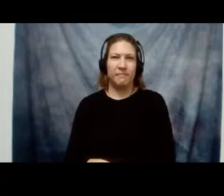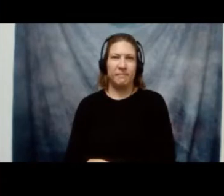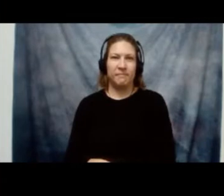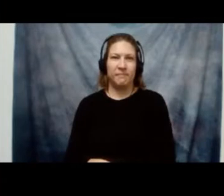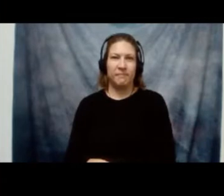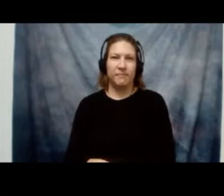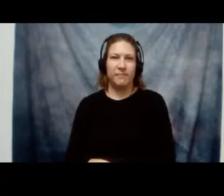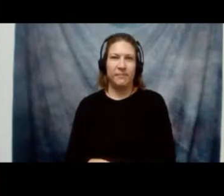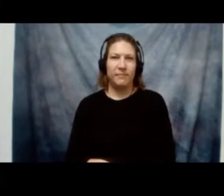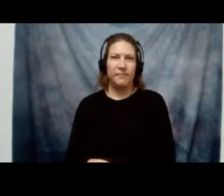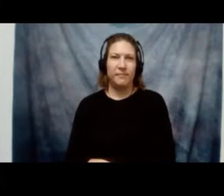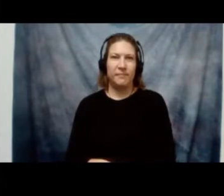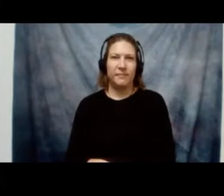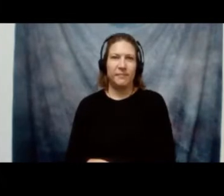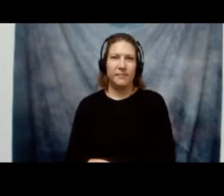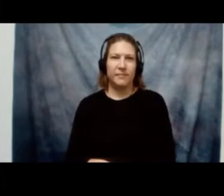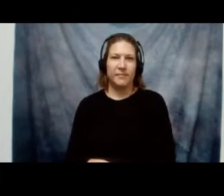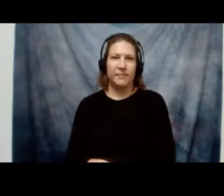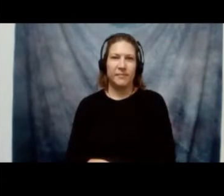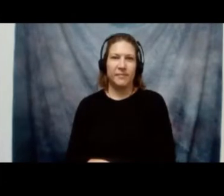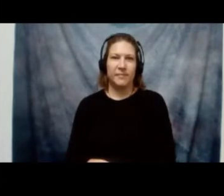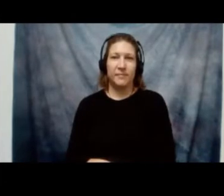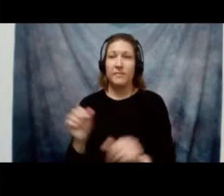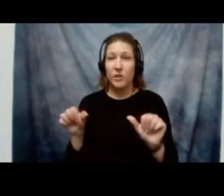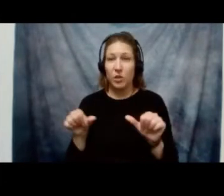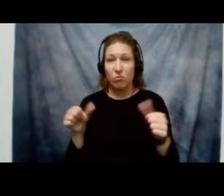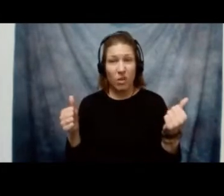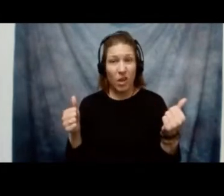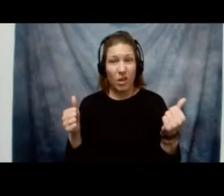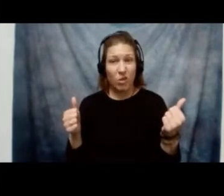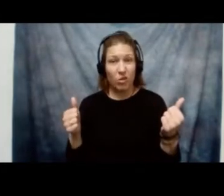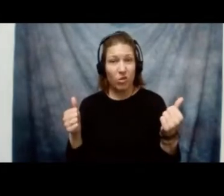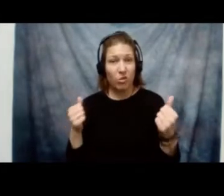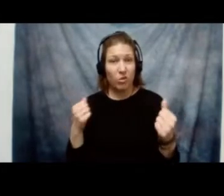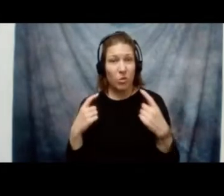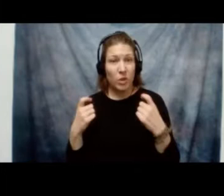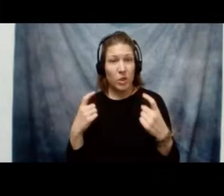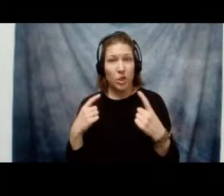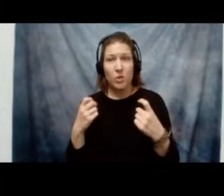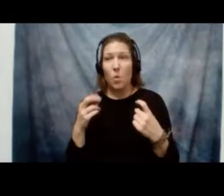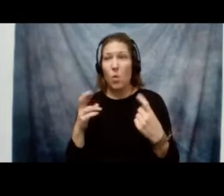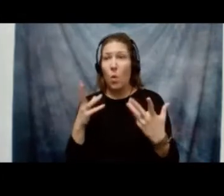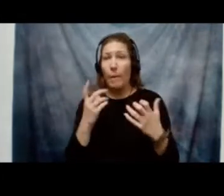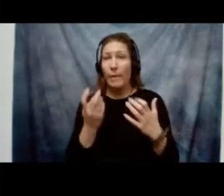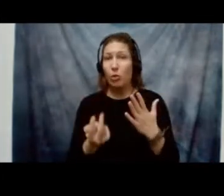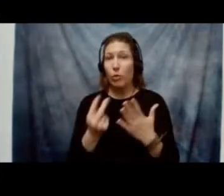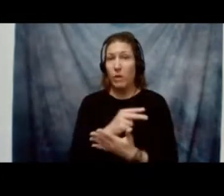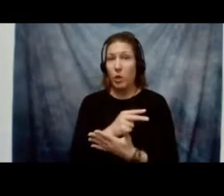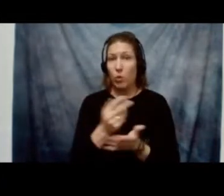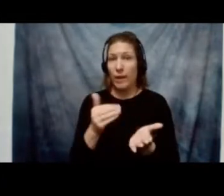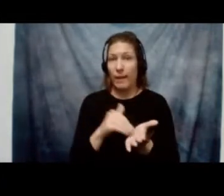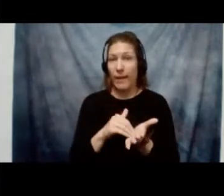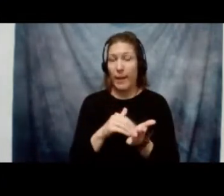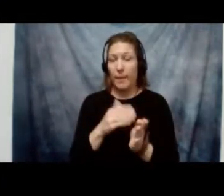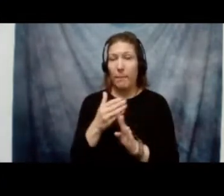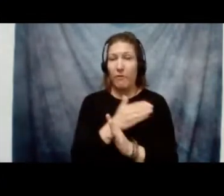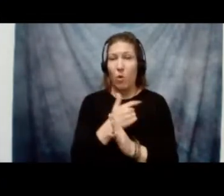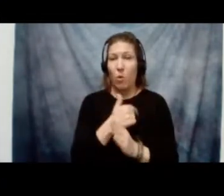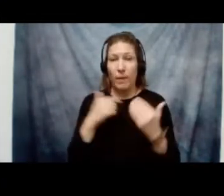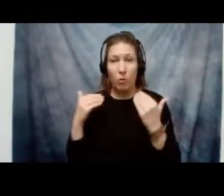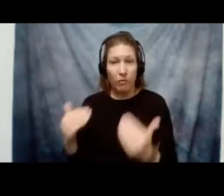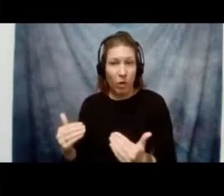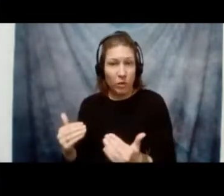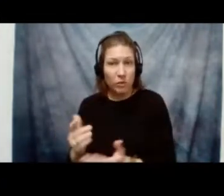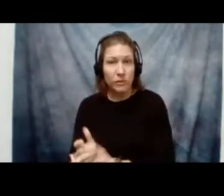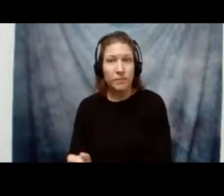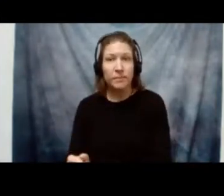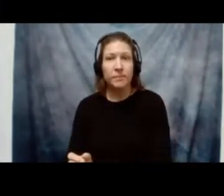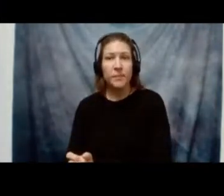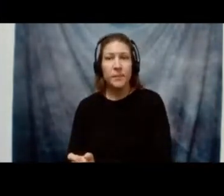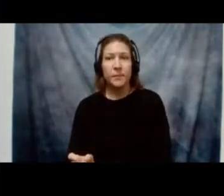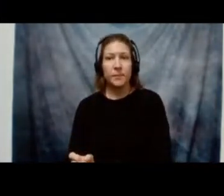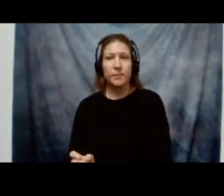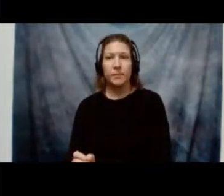are there any other things that anybody would like me to review really quickly before i move on